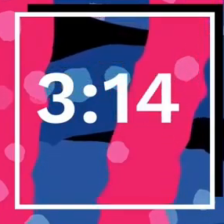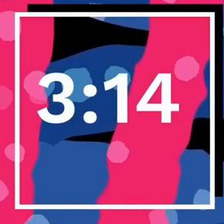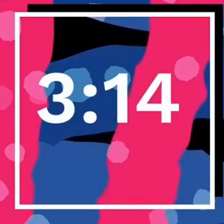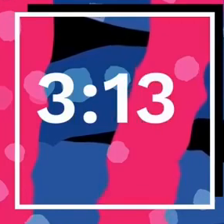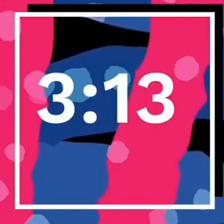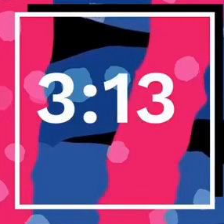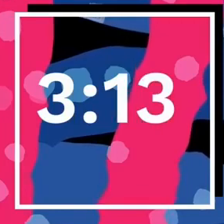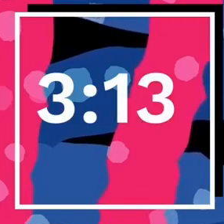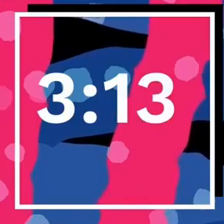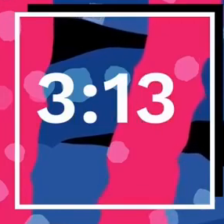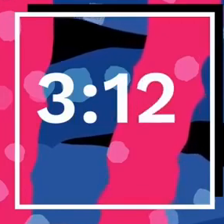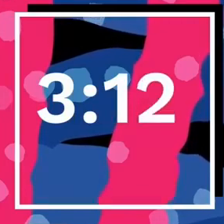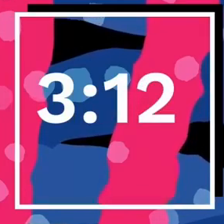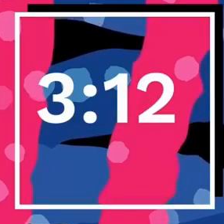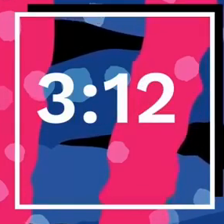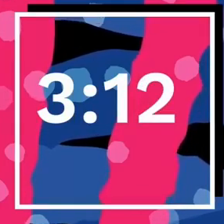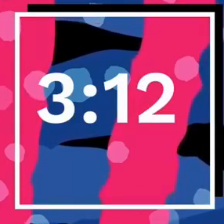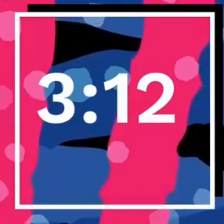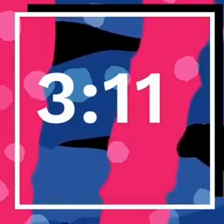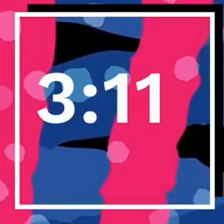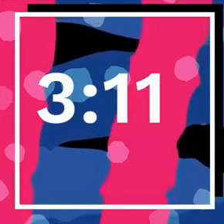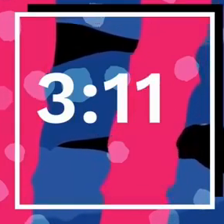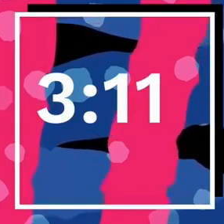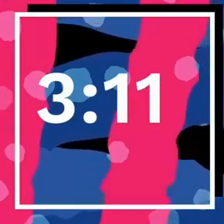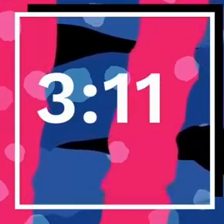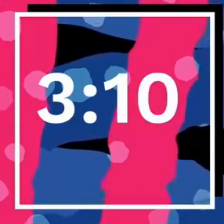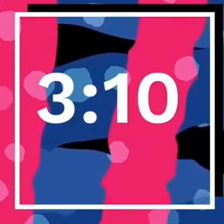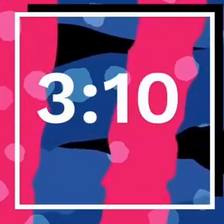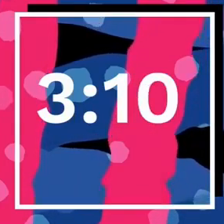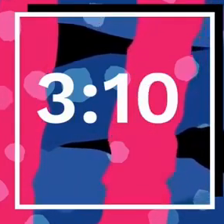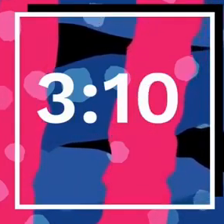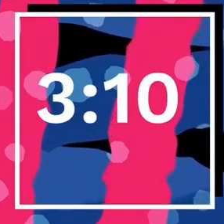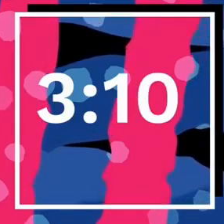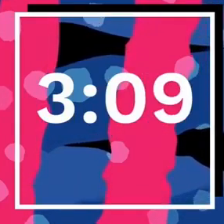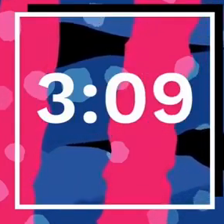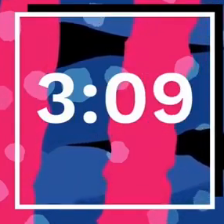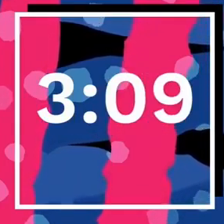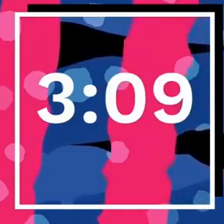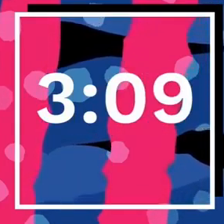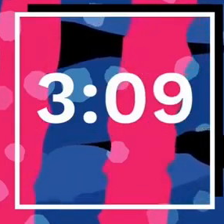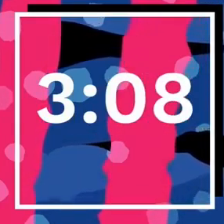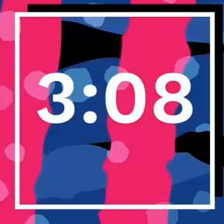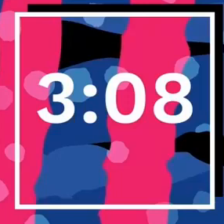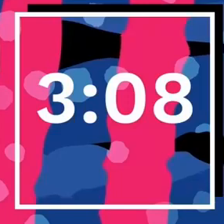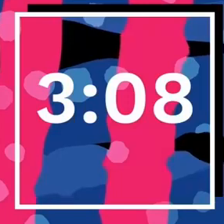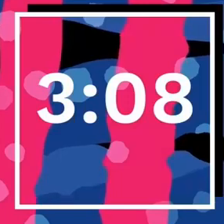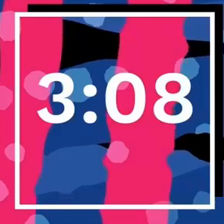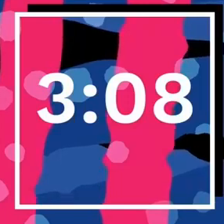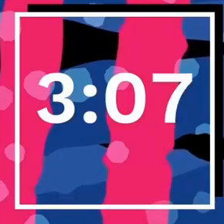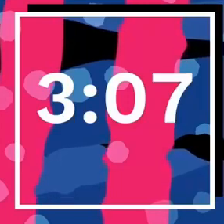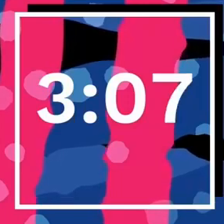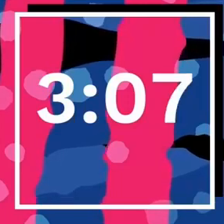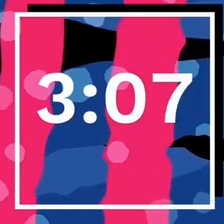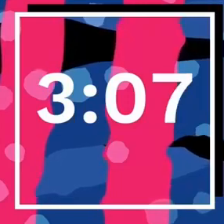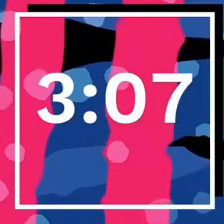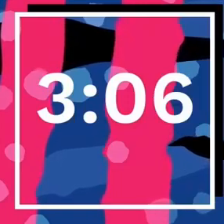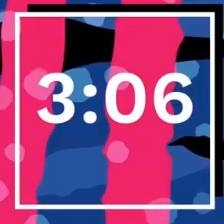AND HALF. JASON CLAYBORN HAD TO STAY WITH HIS SISTER WITH HIS TWINS WHEN HIS CONSTRUCTION JOB DRIED